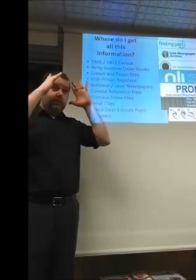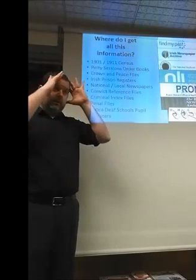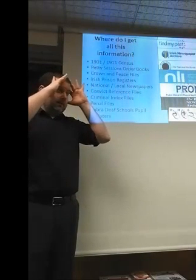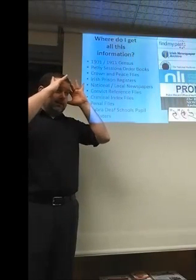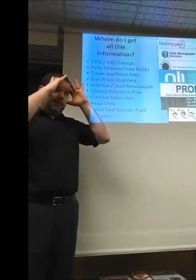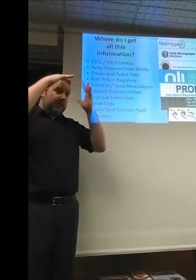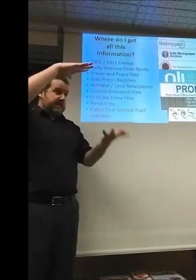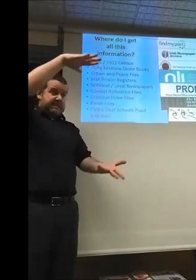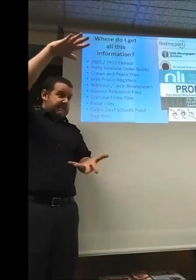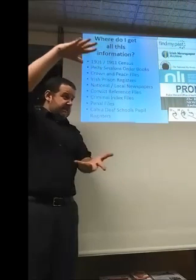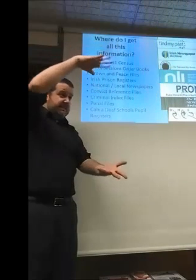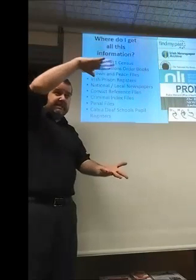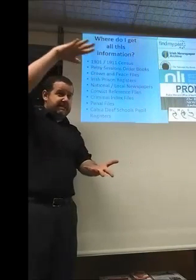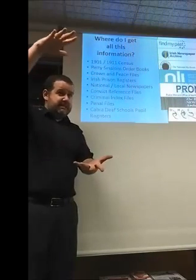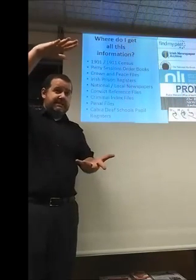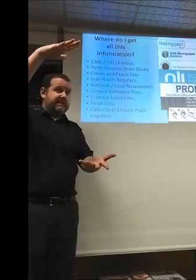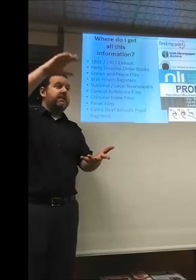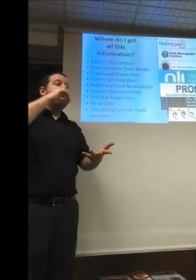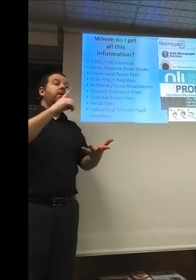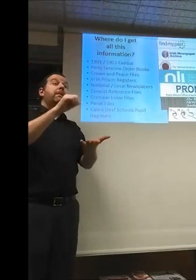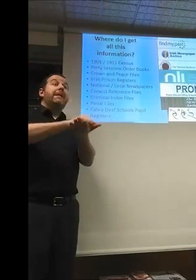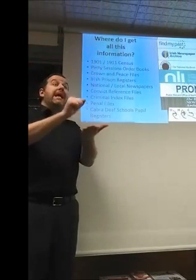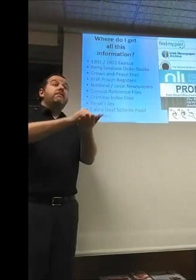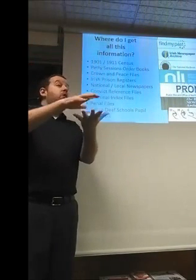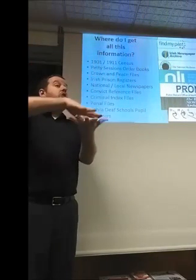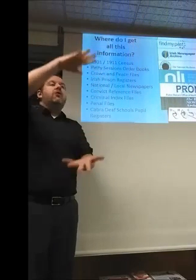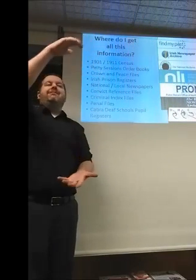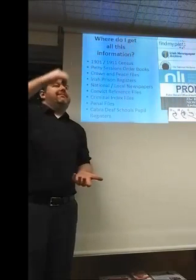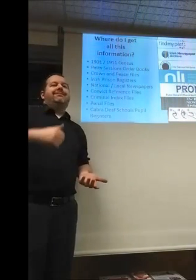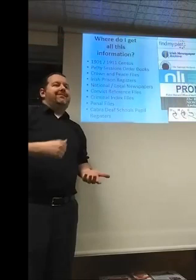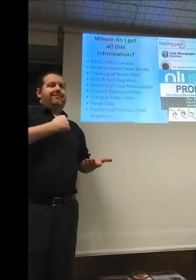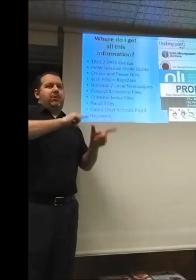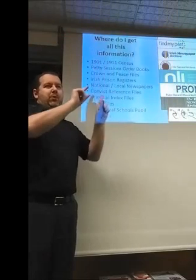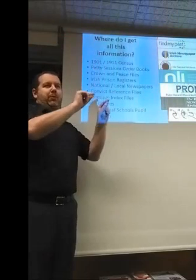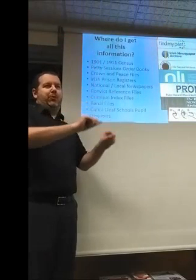of information, too much dunno where to put it but its not actually paper.